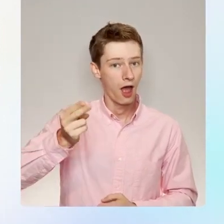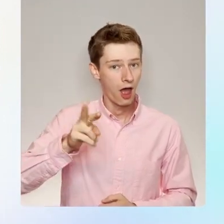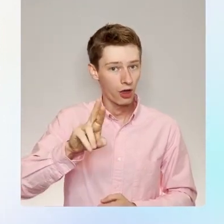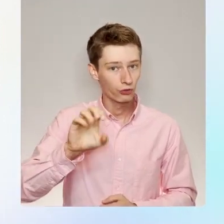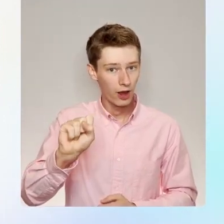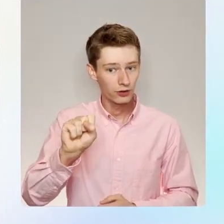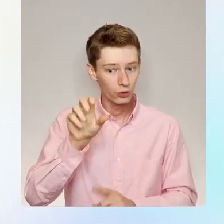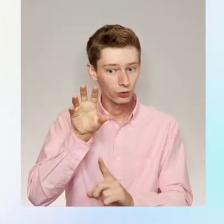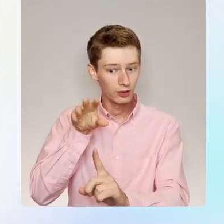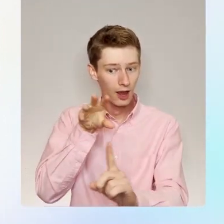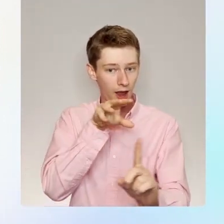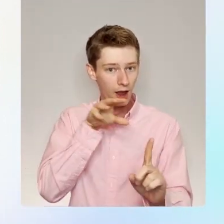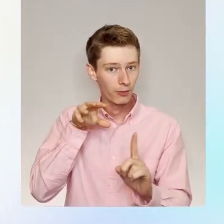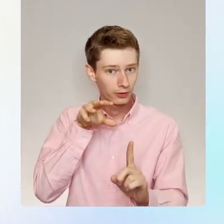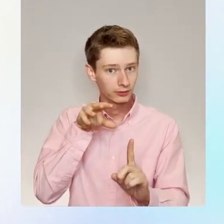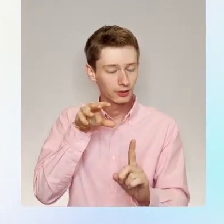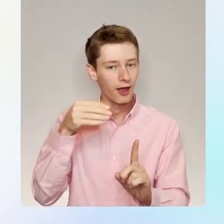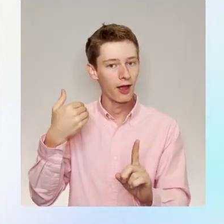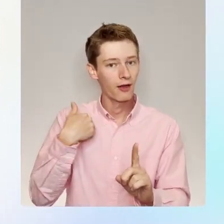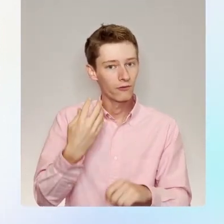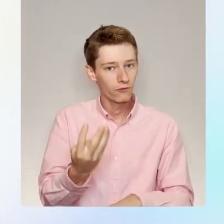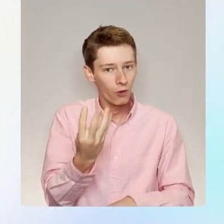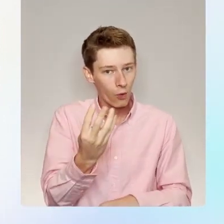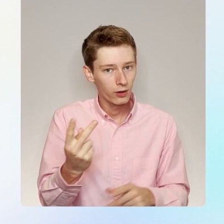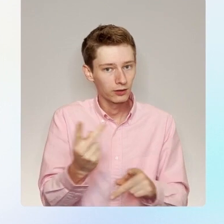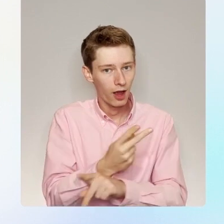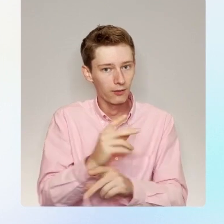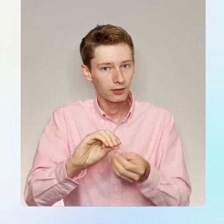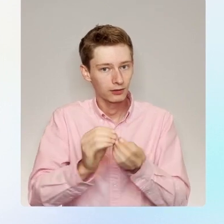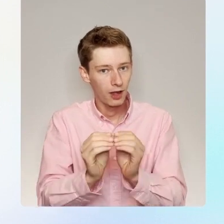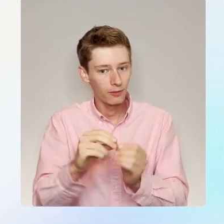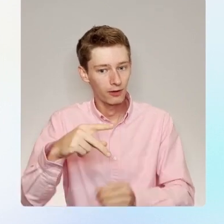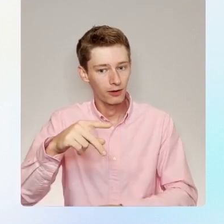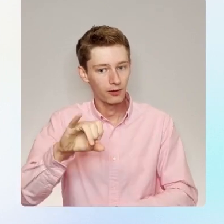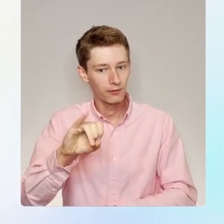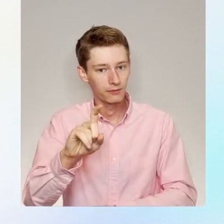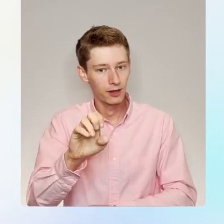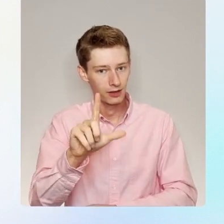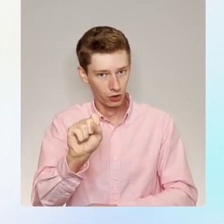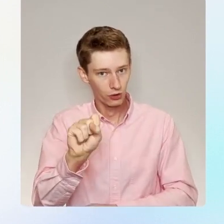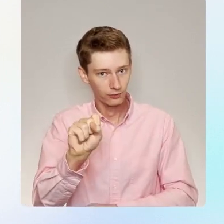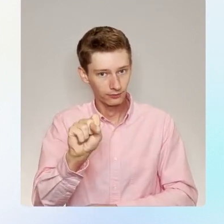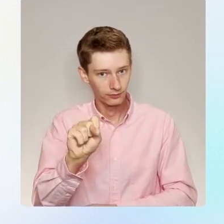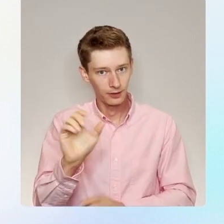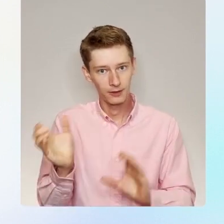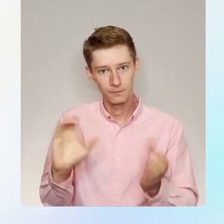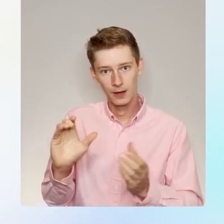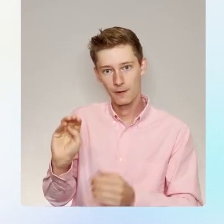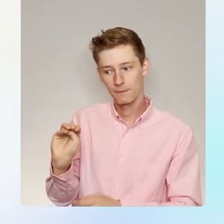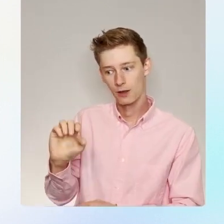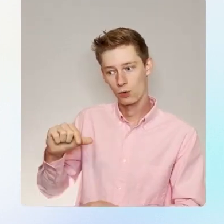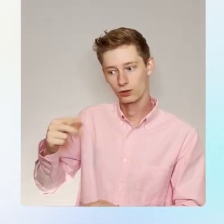outward facing cameras have four times the number of pixels as Meta Quest 2's cameras enabling the headset